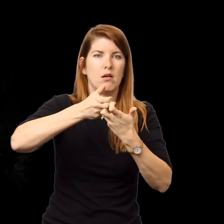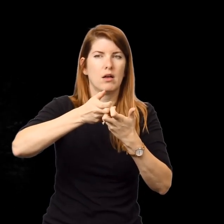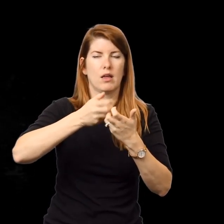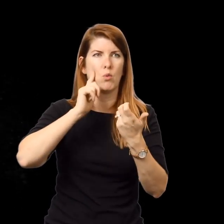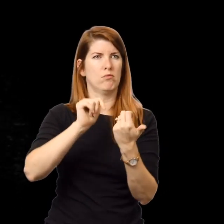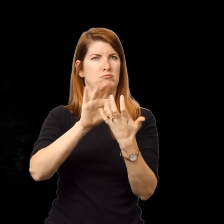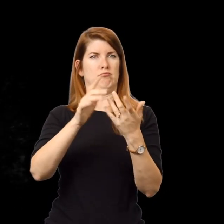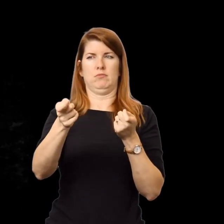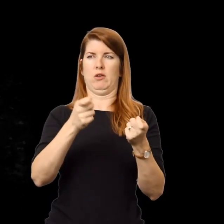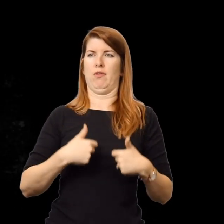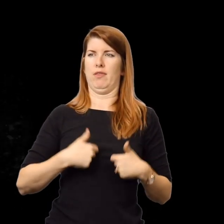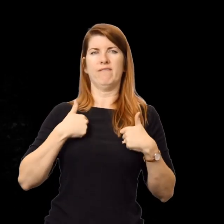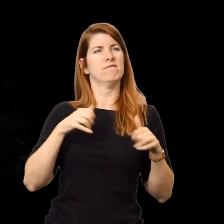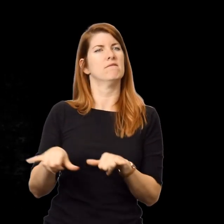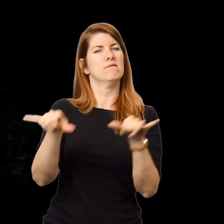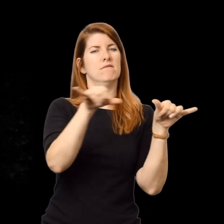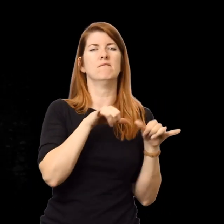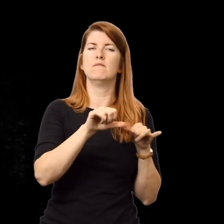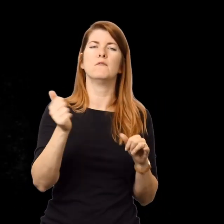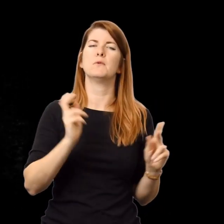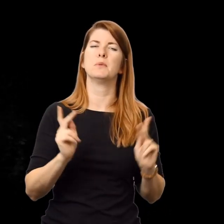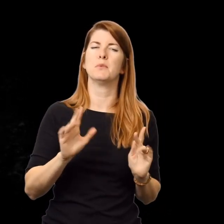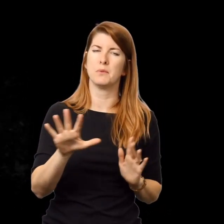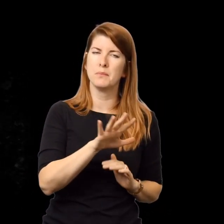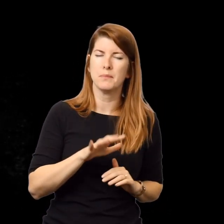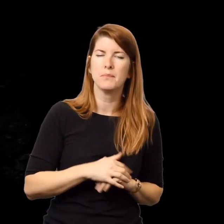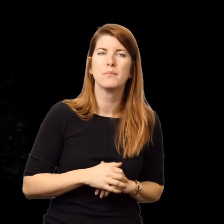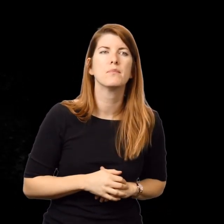and handle life as well as anybody.